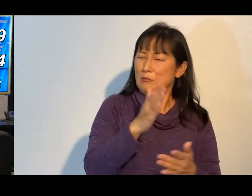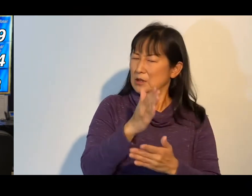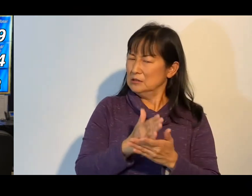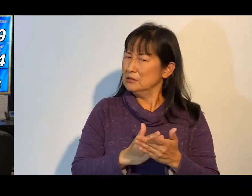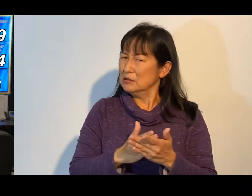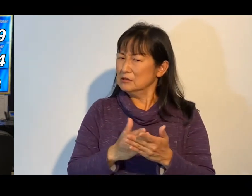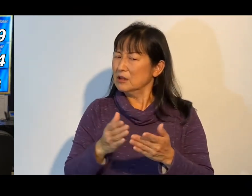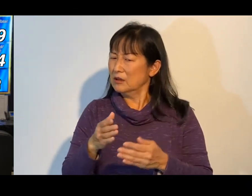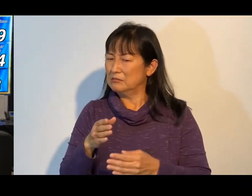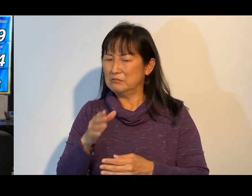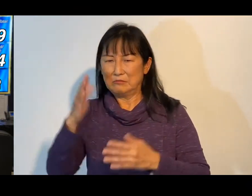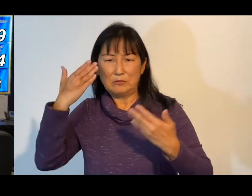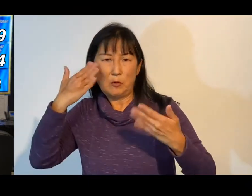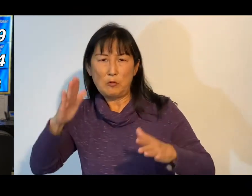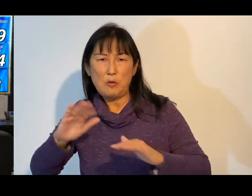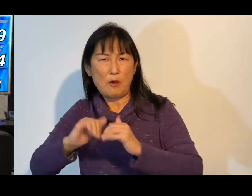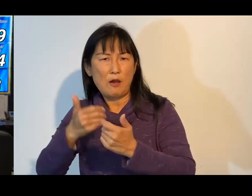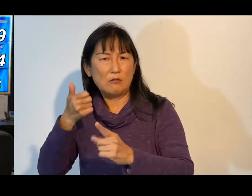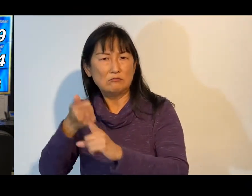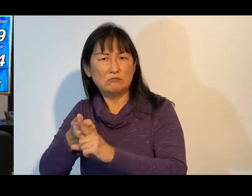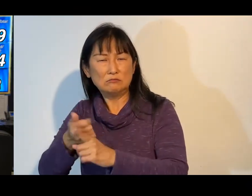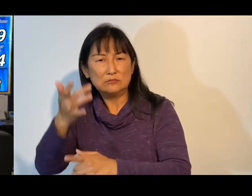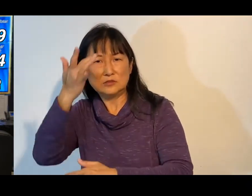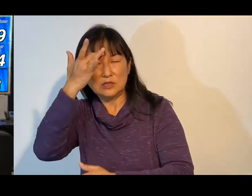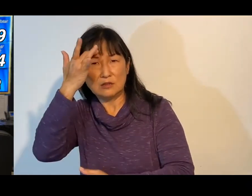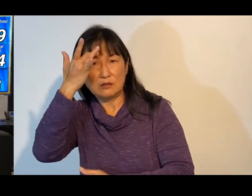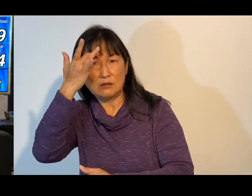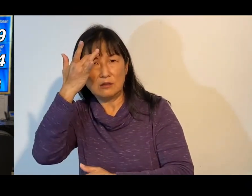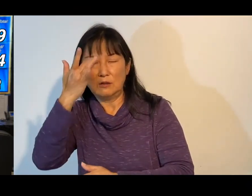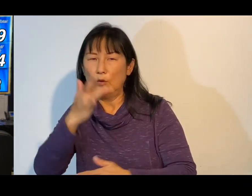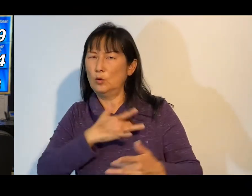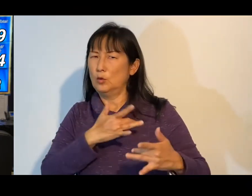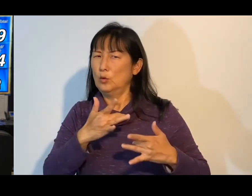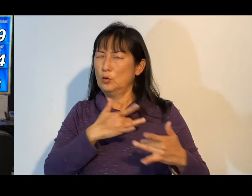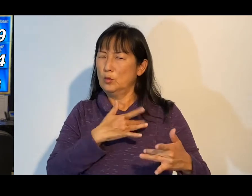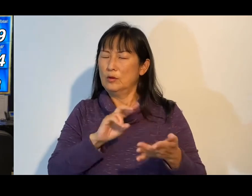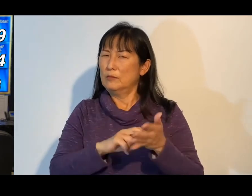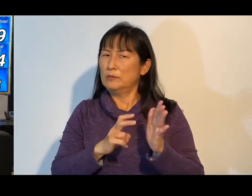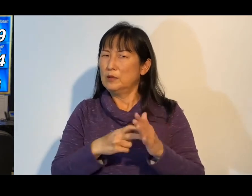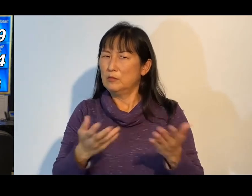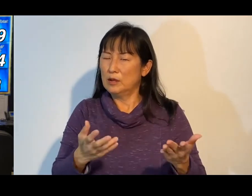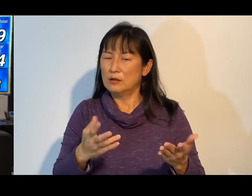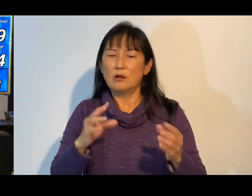This is concerning. It means that COVID-19 is spreading more widely in our community, as it is statewide.